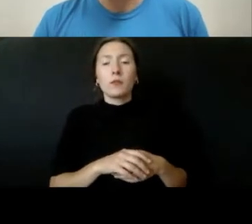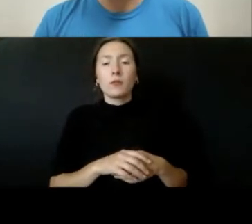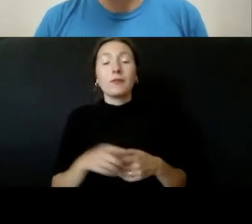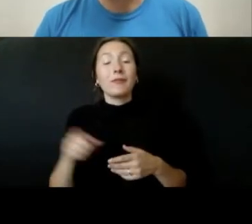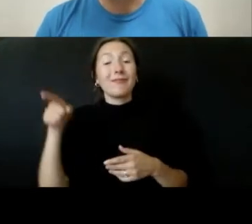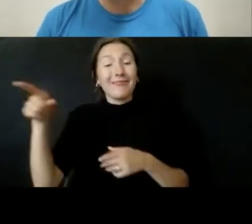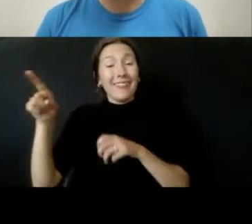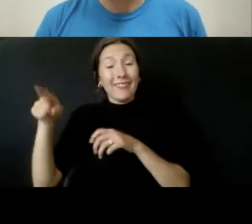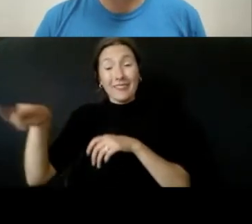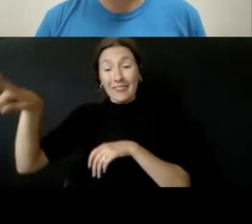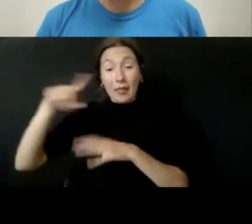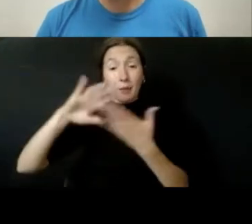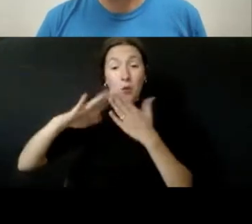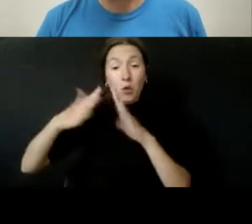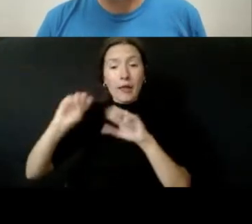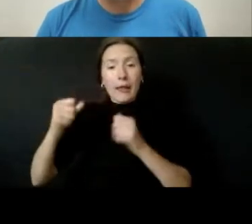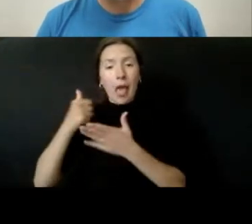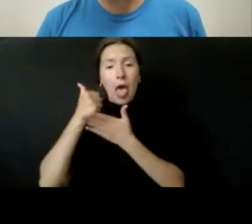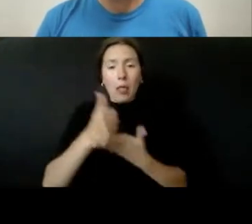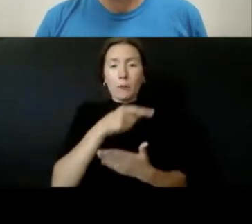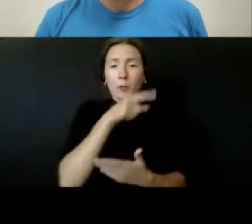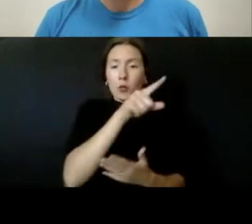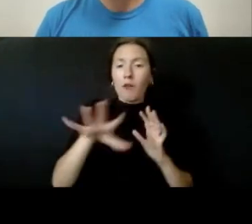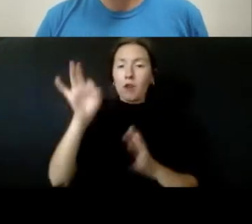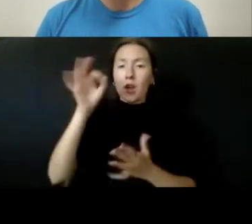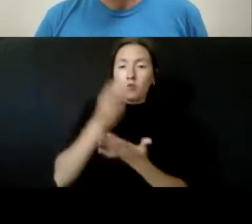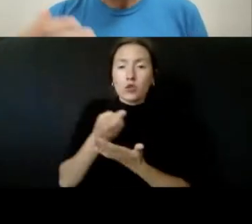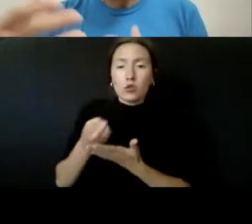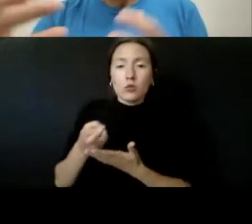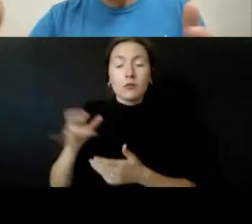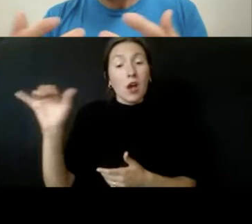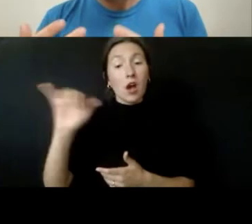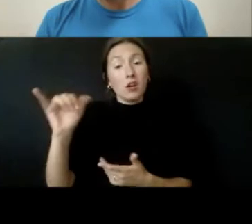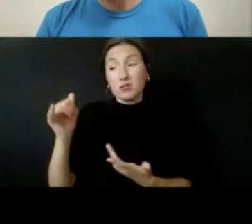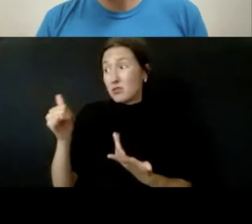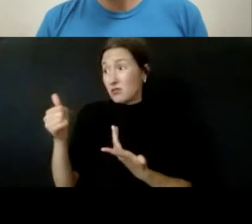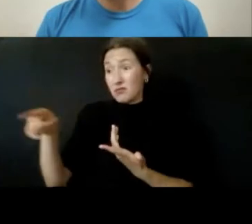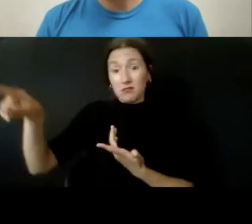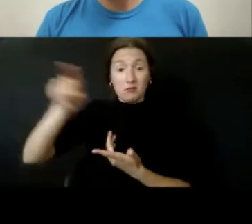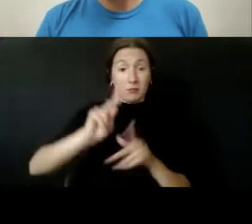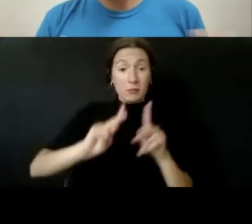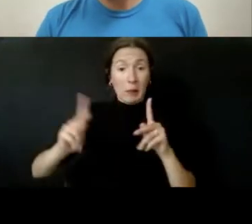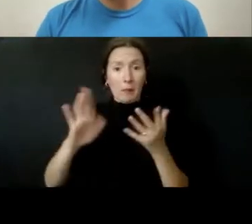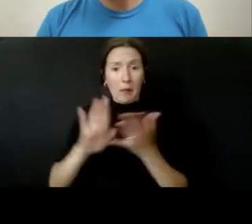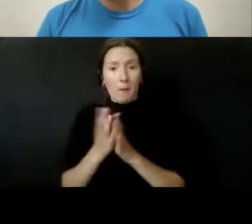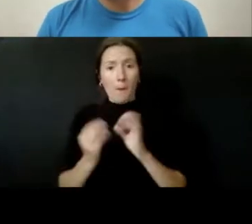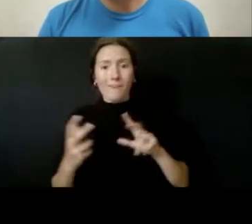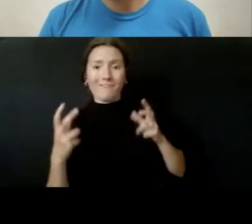these this feedback maybe you get 12 or 15 or 20 entries that say hey i couldn't take this because